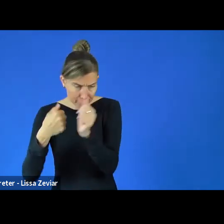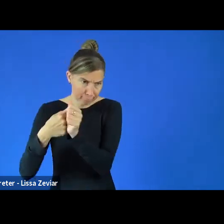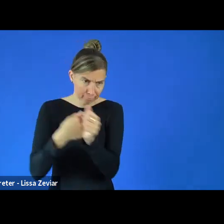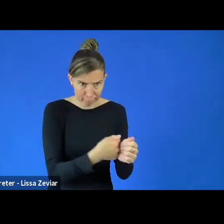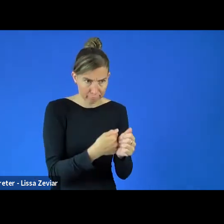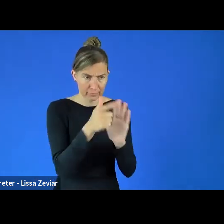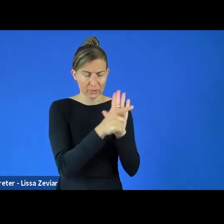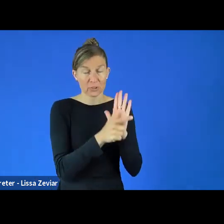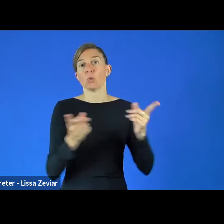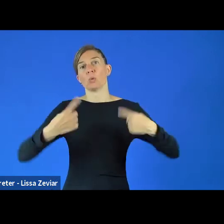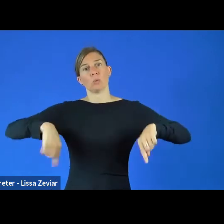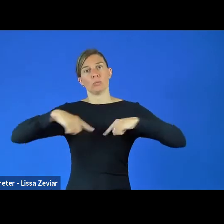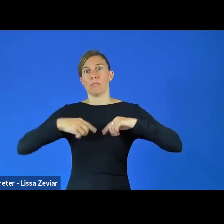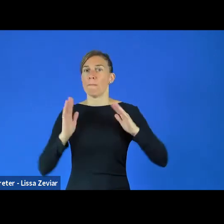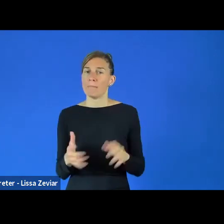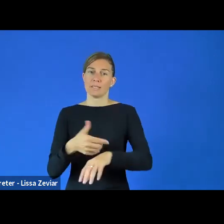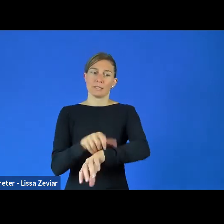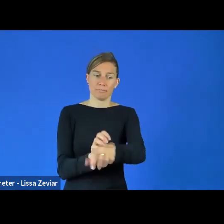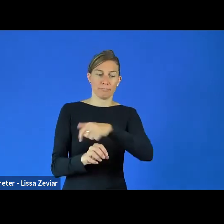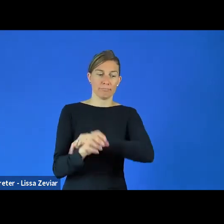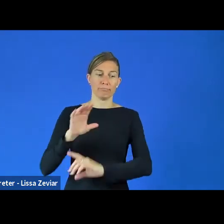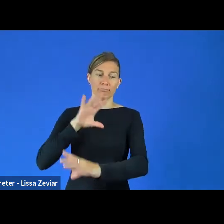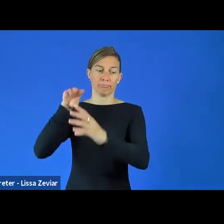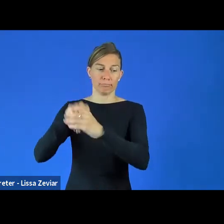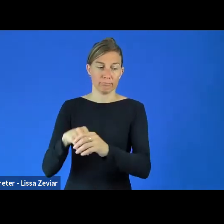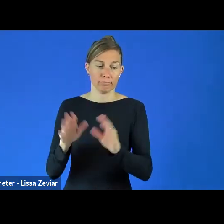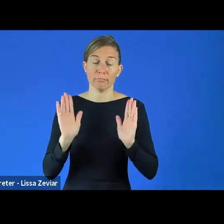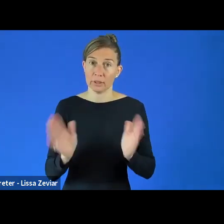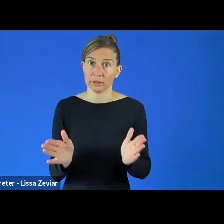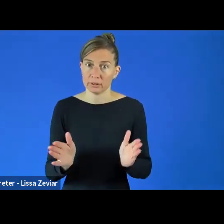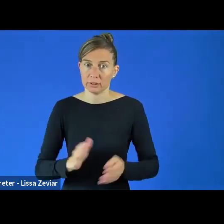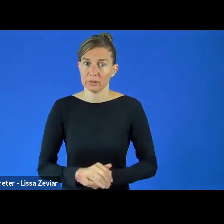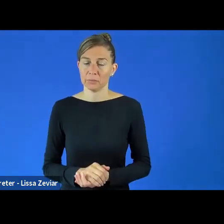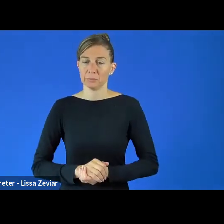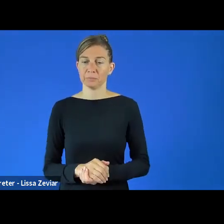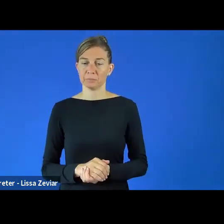Let's move on to the new standards the Accessibility Act will require Next slide, please.